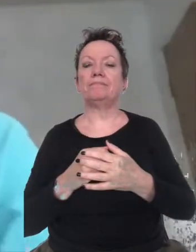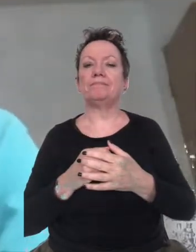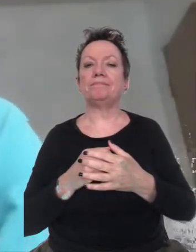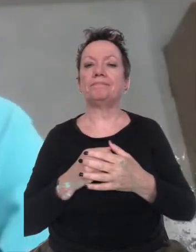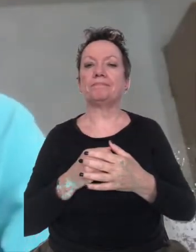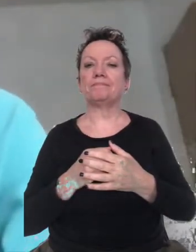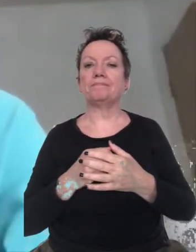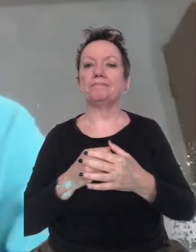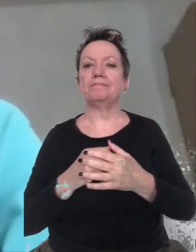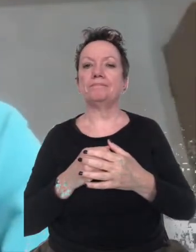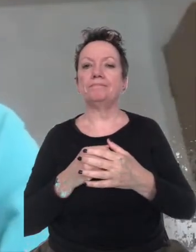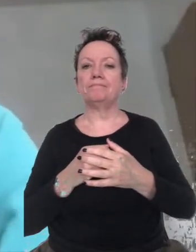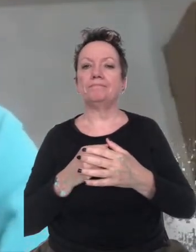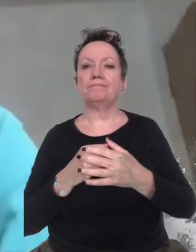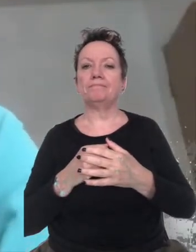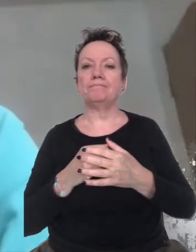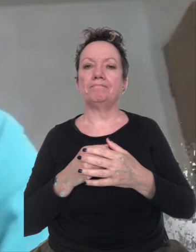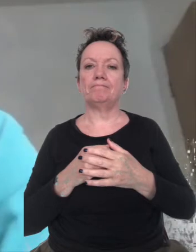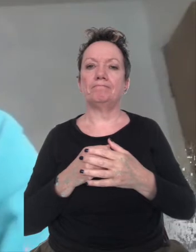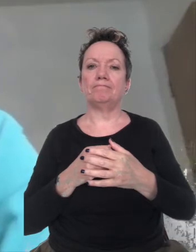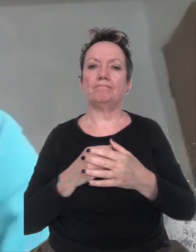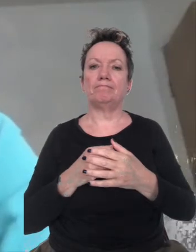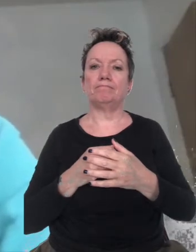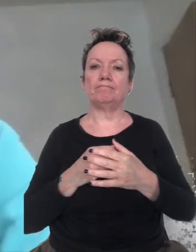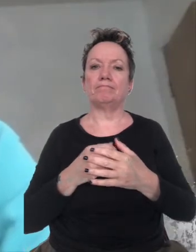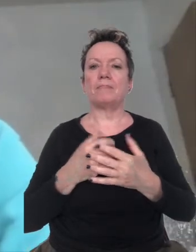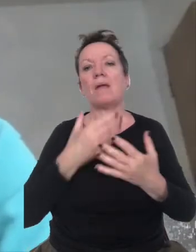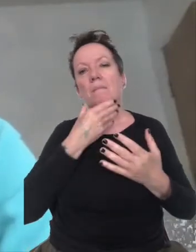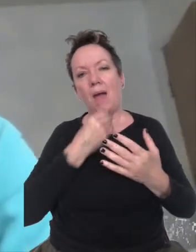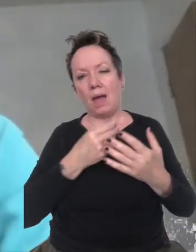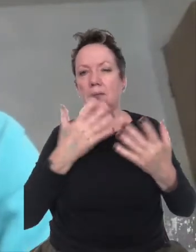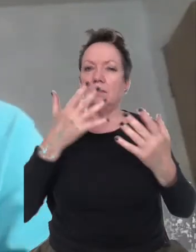a long sleeve greeny blue t-shirt sat in a 13 year old's bedroom.